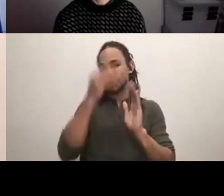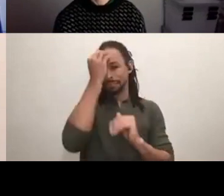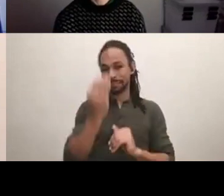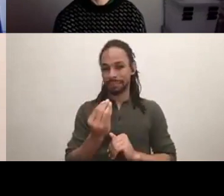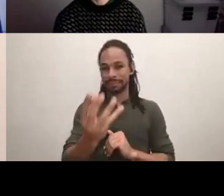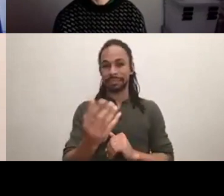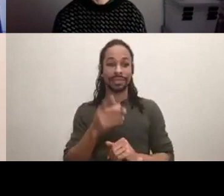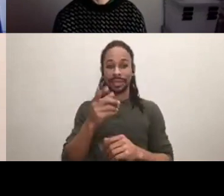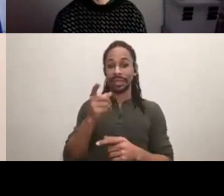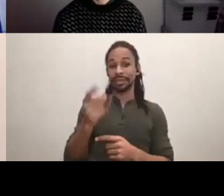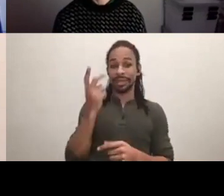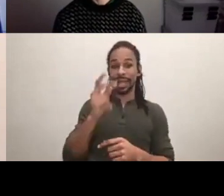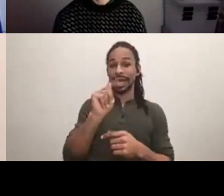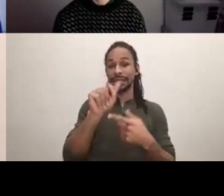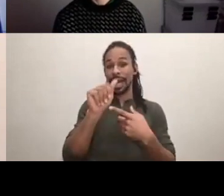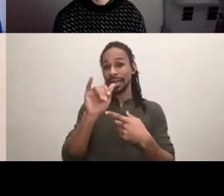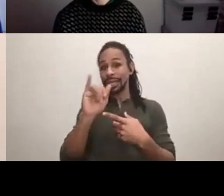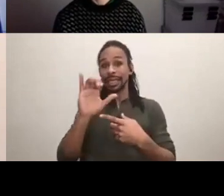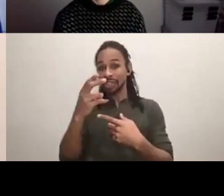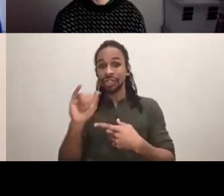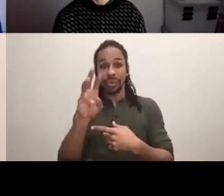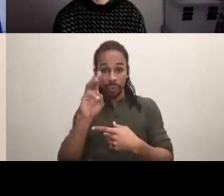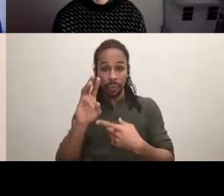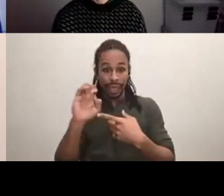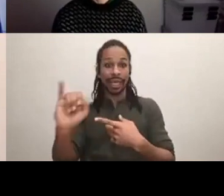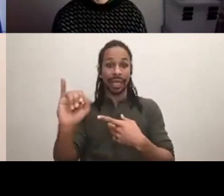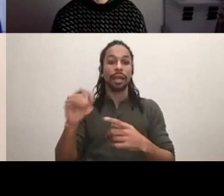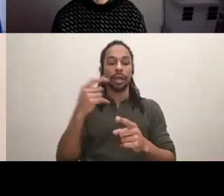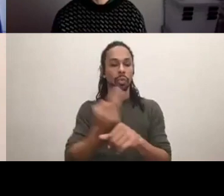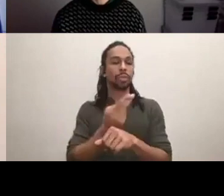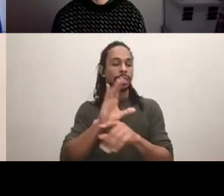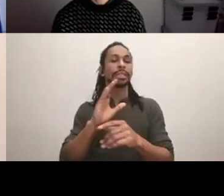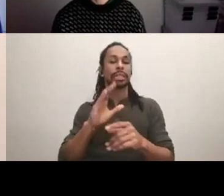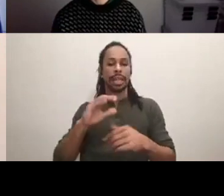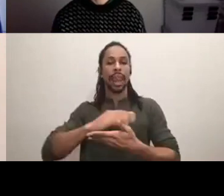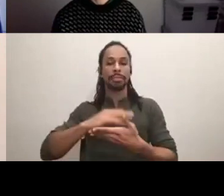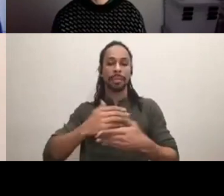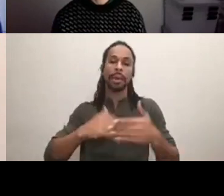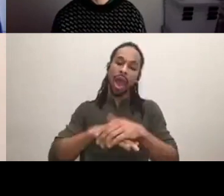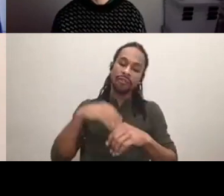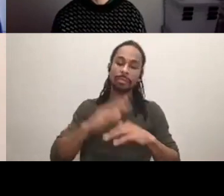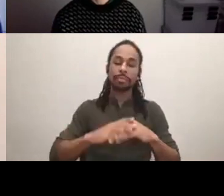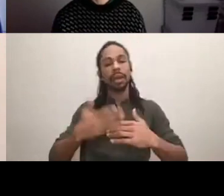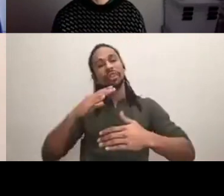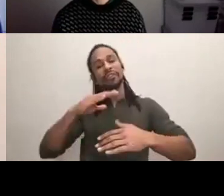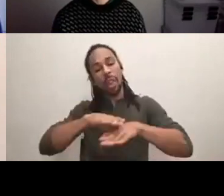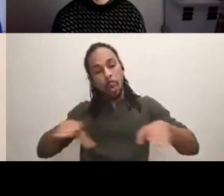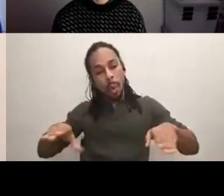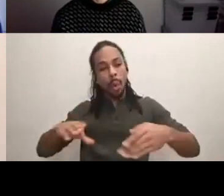get water, go to the bathroom whatever you want to do, stretch... We'll be back in 5